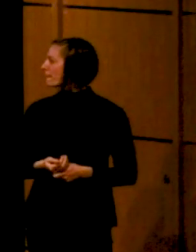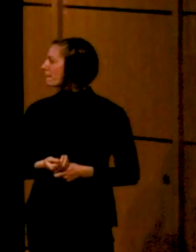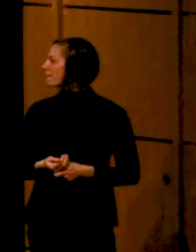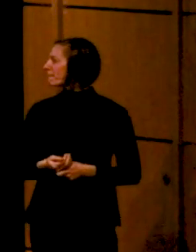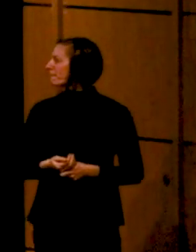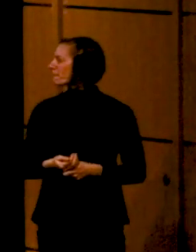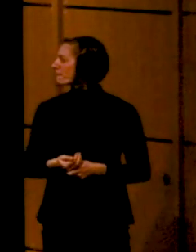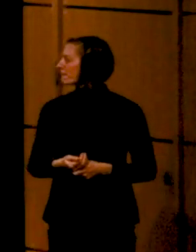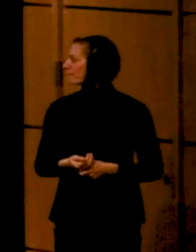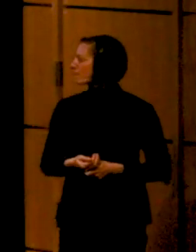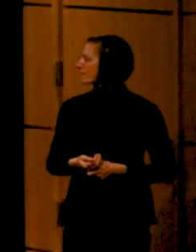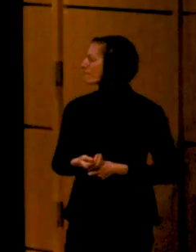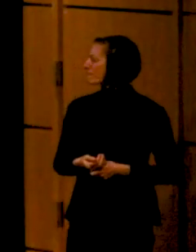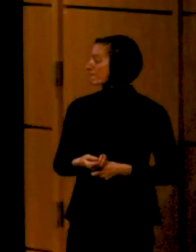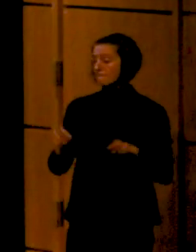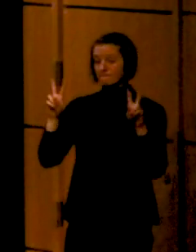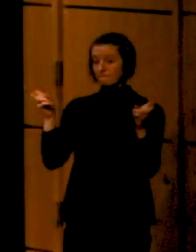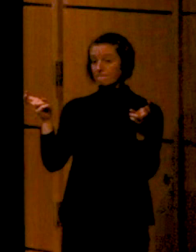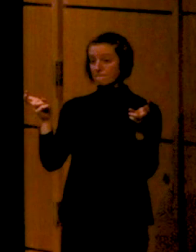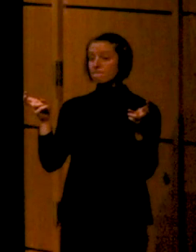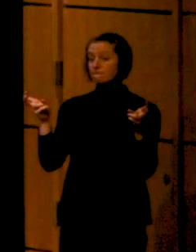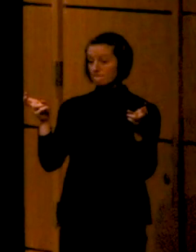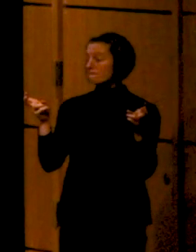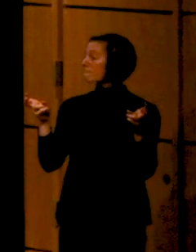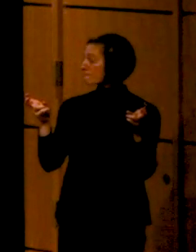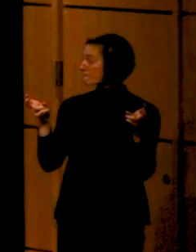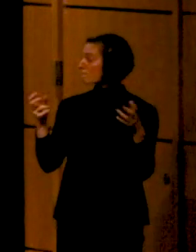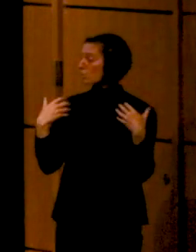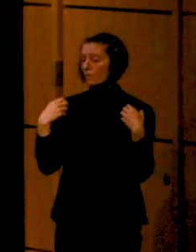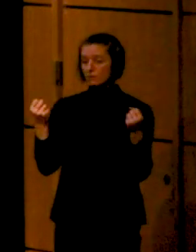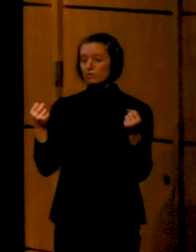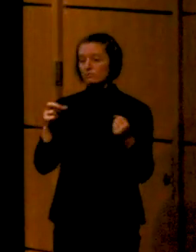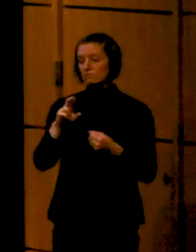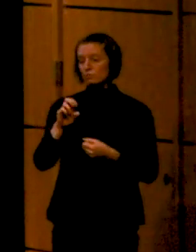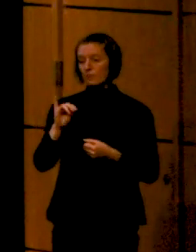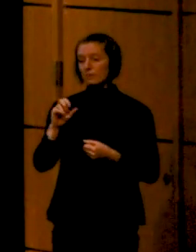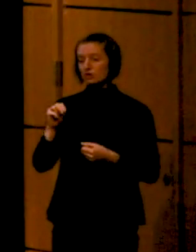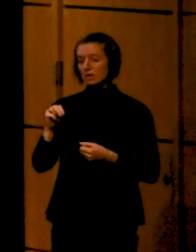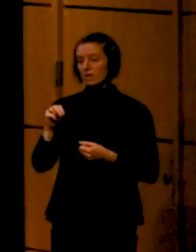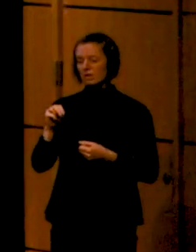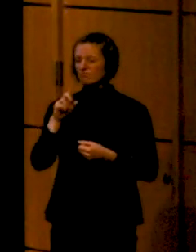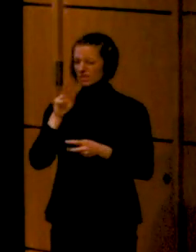As you see from the title, he likens it to a human body with an incurable disease that